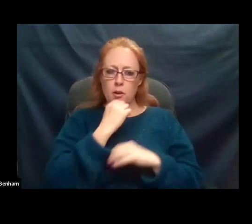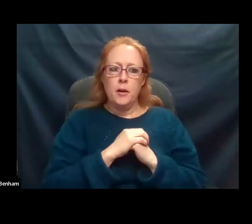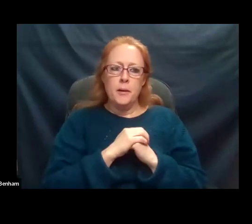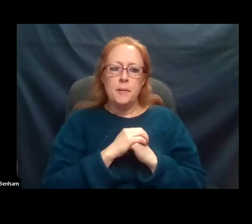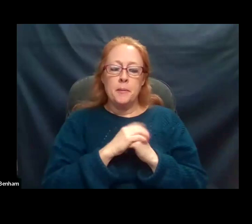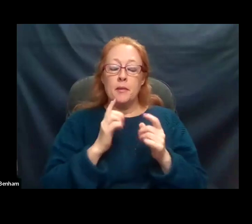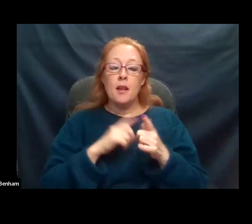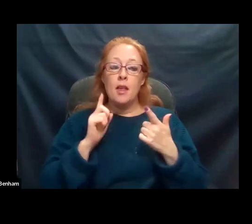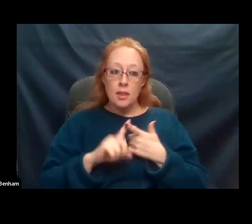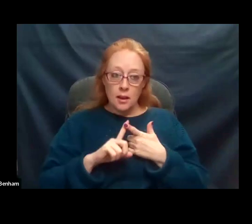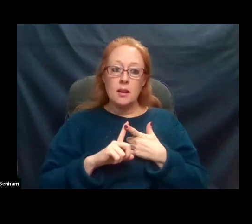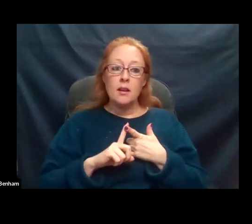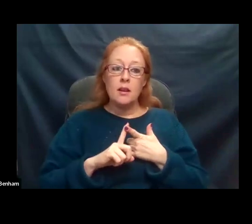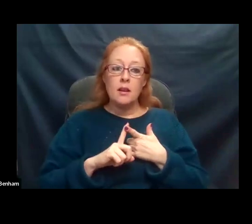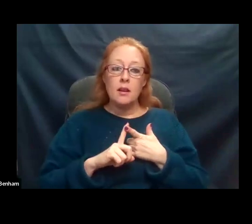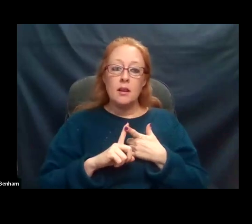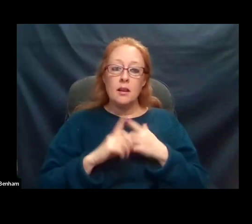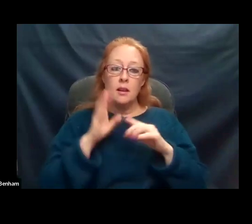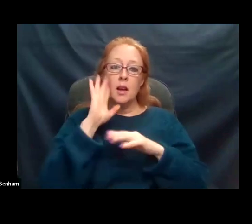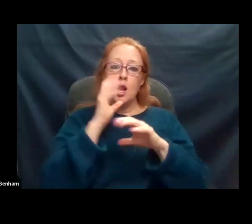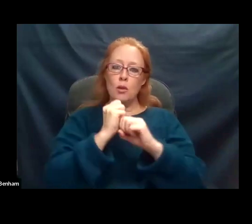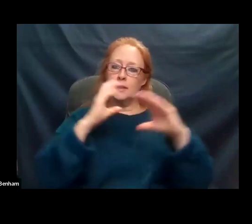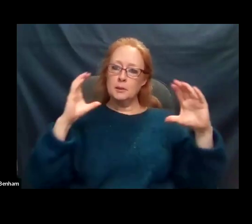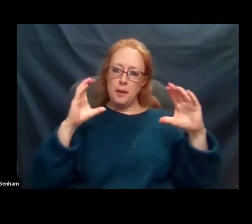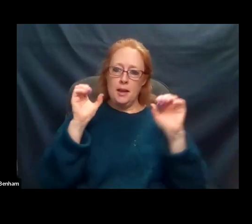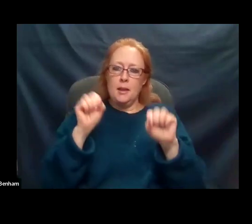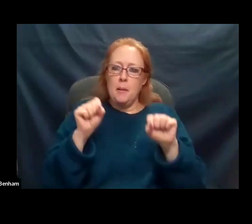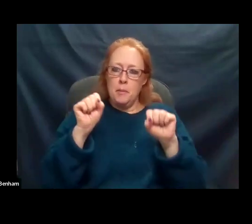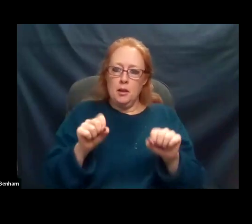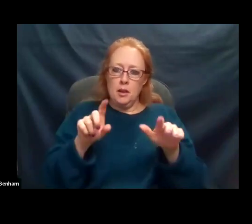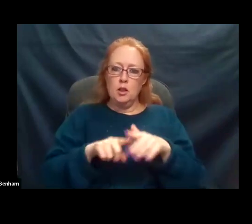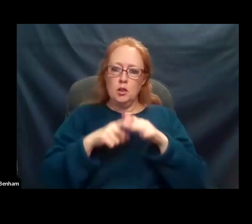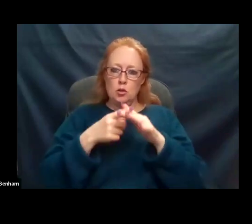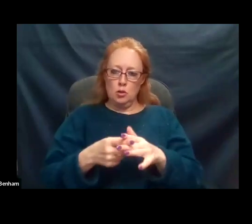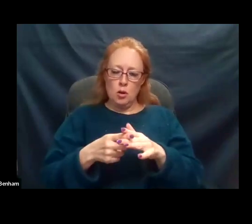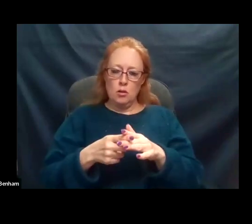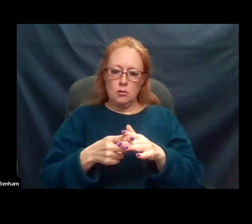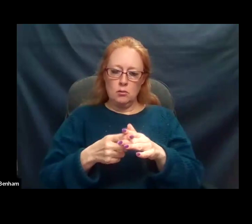And then, you know.